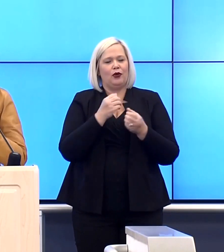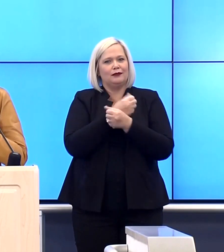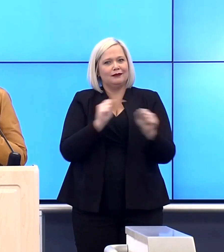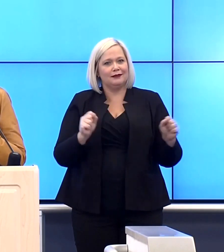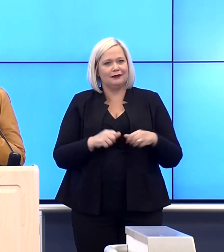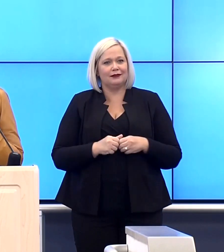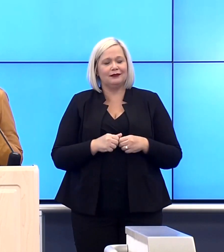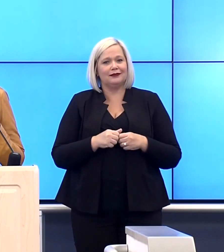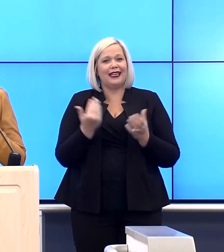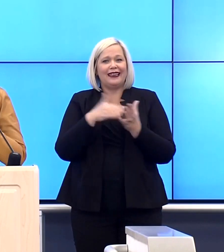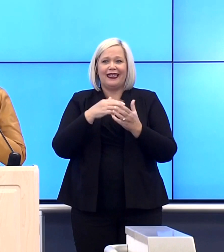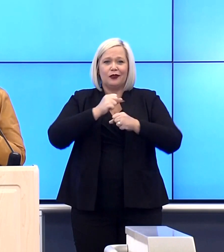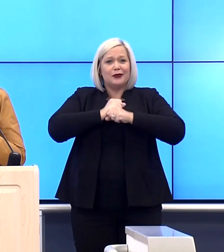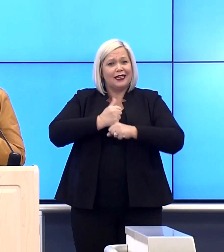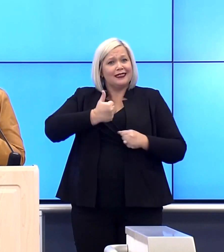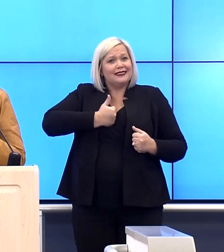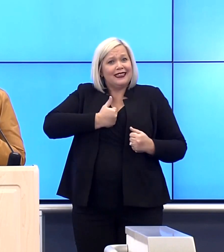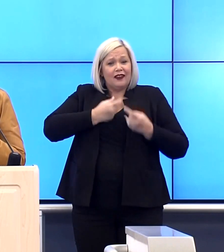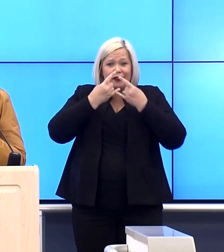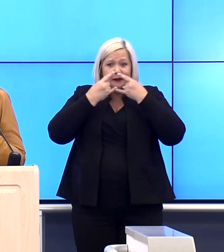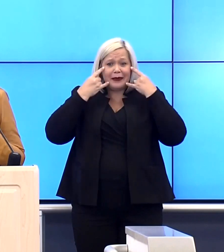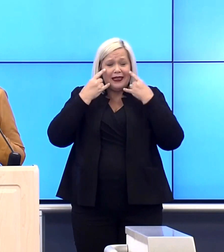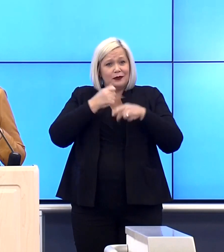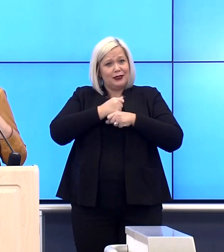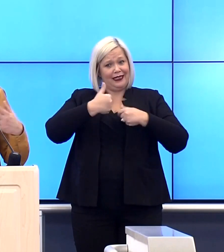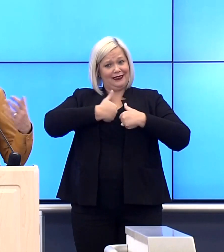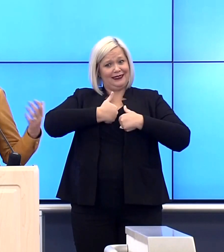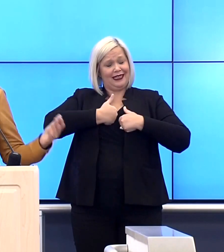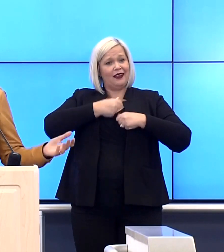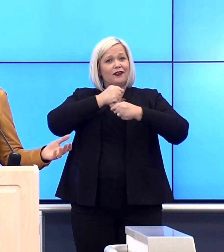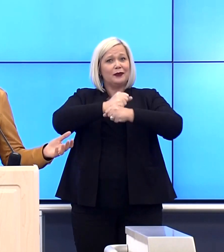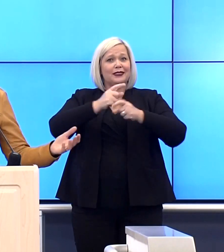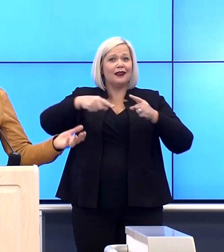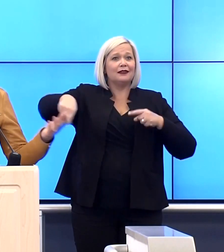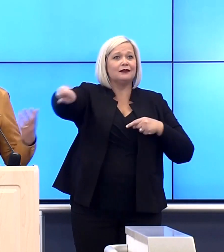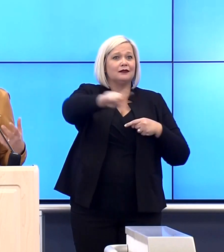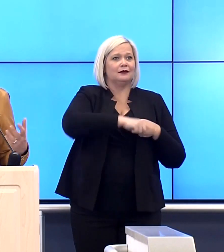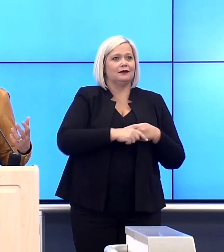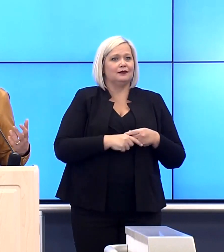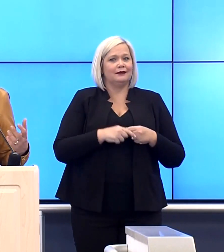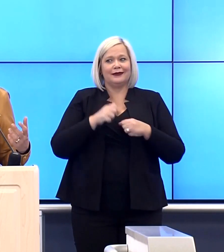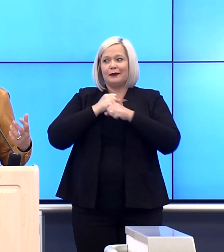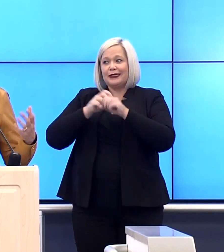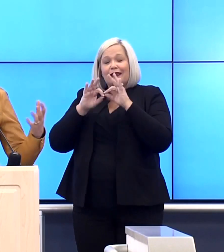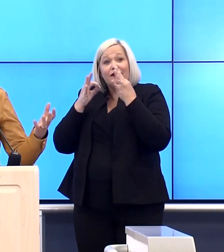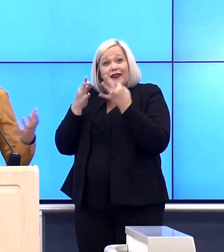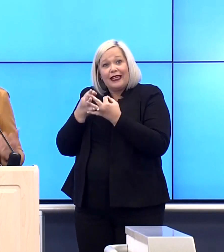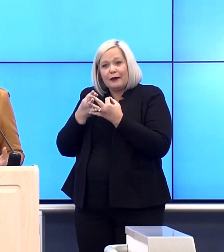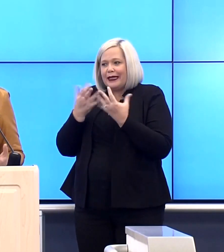MUCH STRONGER POSITION. AND, SO, IT’S DOING YOUR PART TO AND, SO, IT’S DOING YOUR PART TO PROTECT YOURSELF. PROTECT YOURSELF. WE KNOW MASKS PROTECT THE WE KNOW MASKS PROTECT THE WEARER.